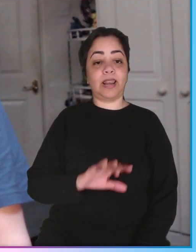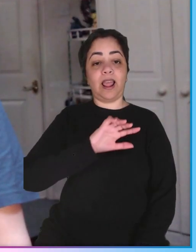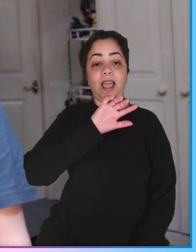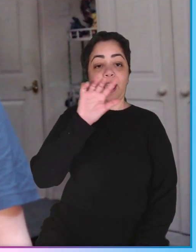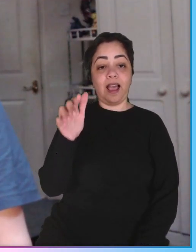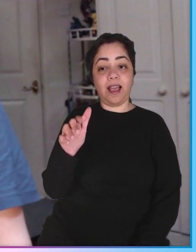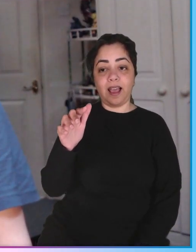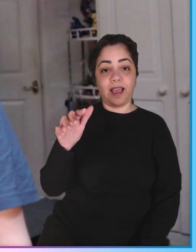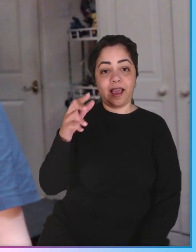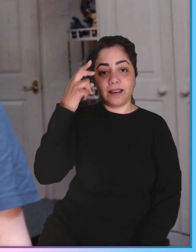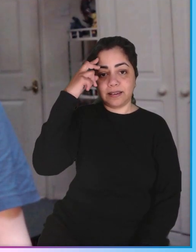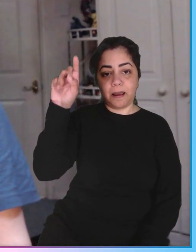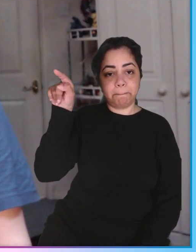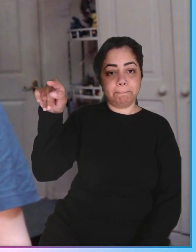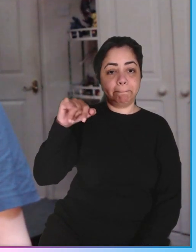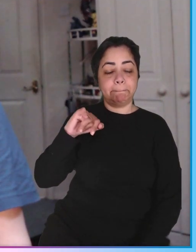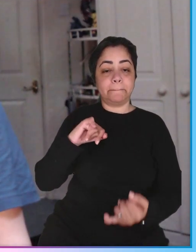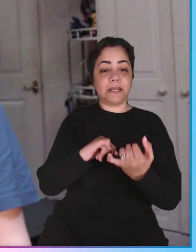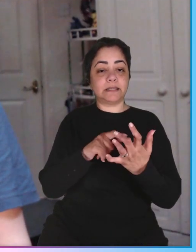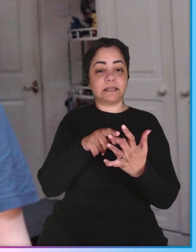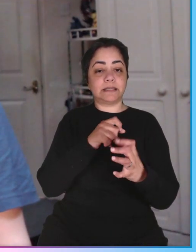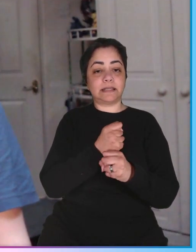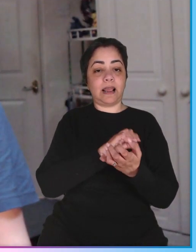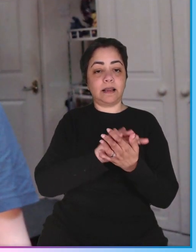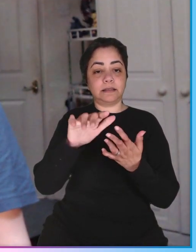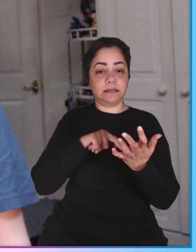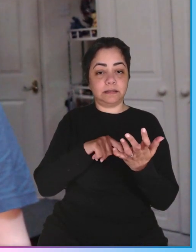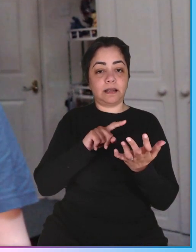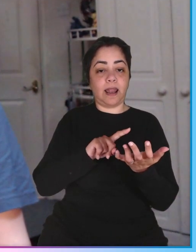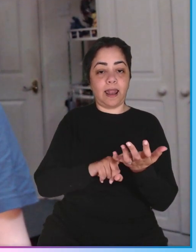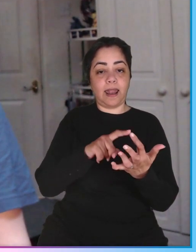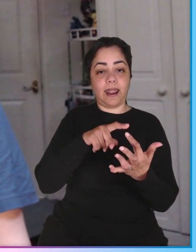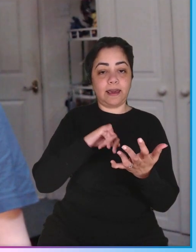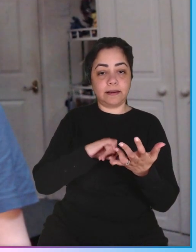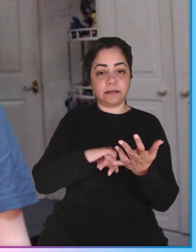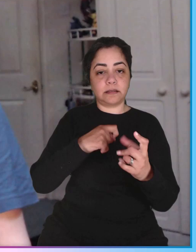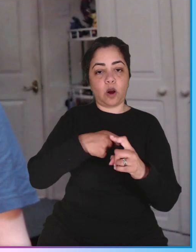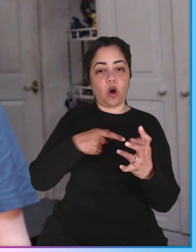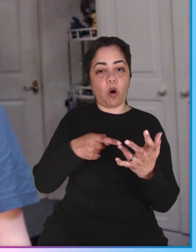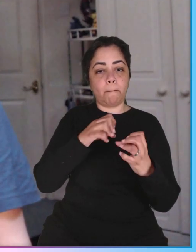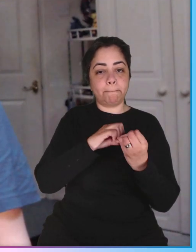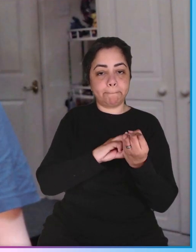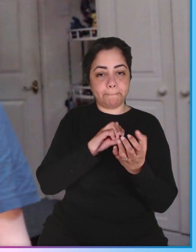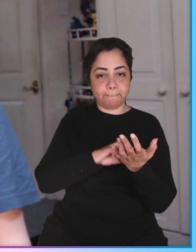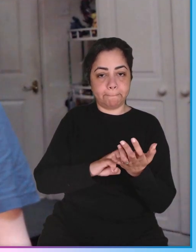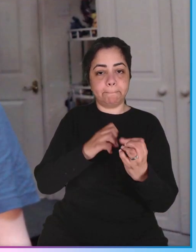[SightlessKombat] Hi everyone, I am SightlessKombat, Accessibility consultant, gamer without sight, and content creator.